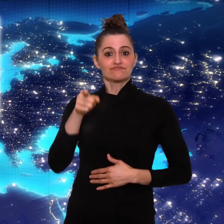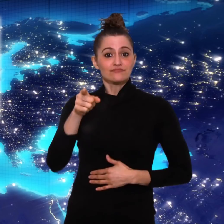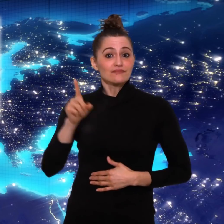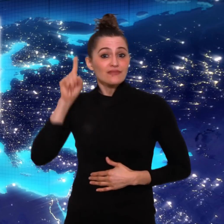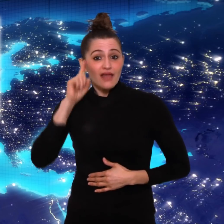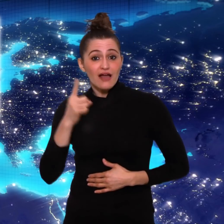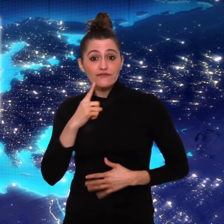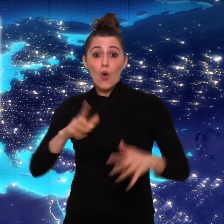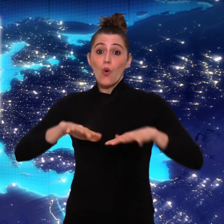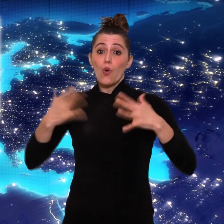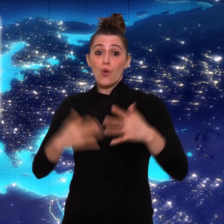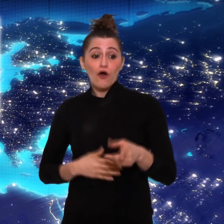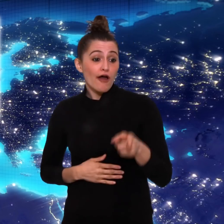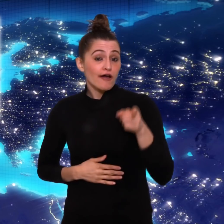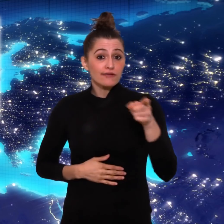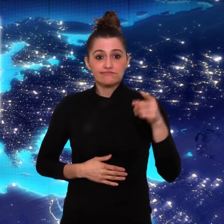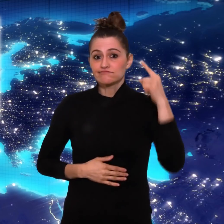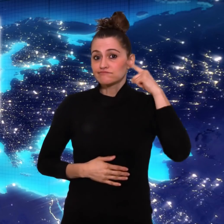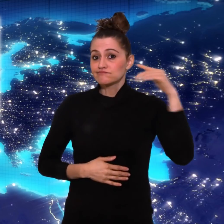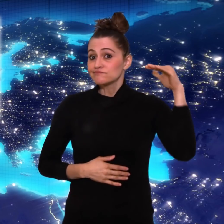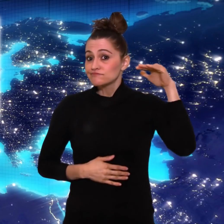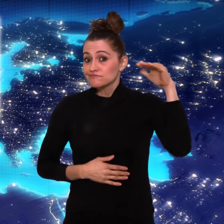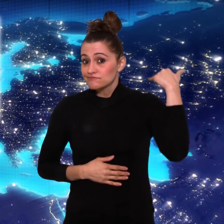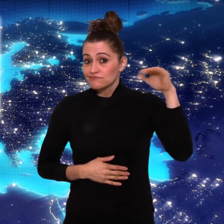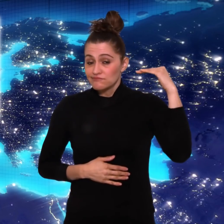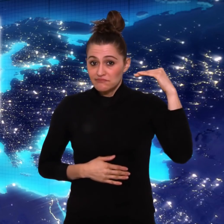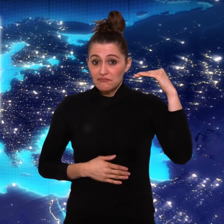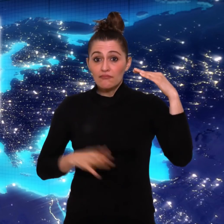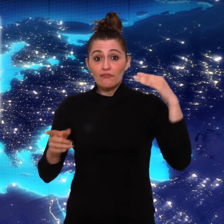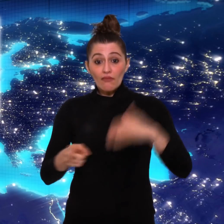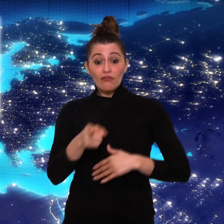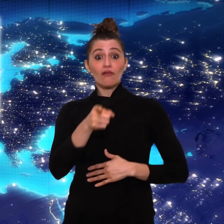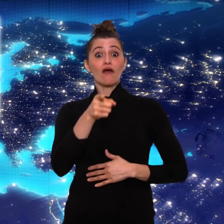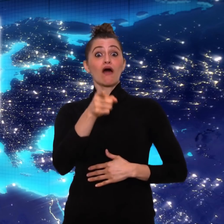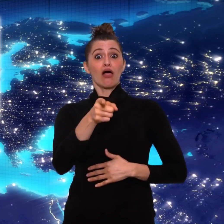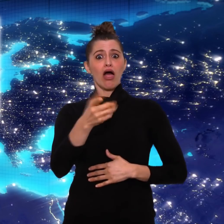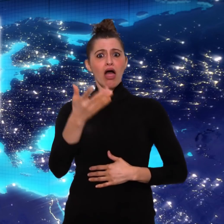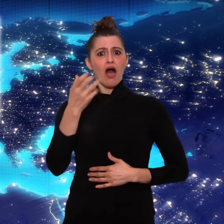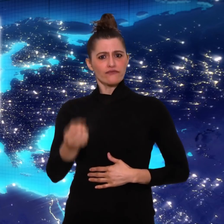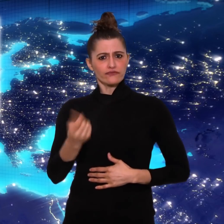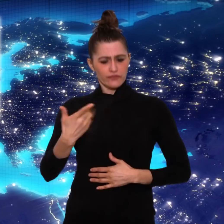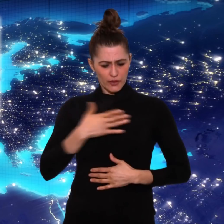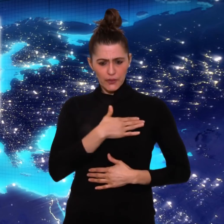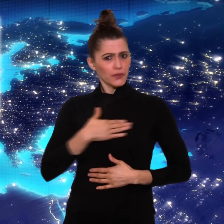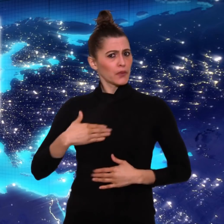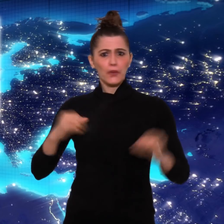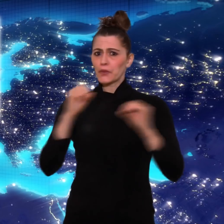identifying those who are deaf or